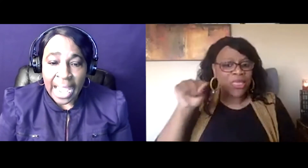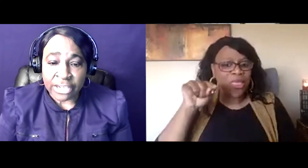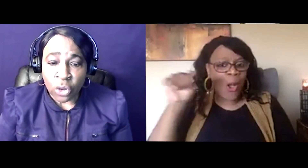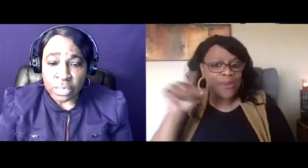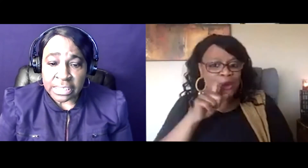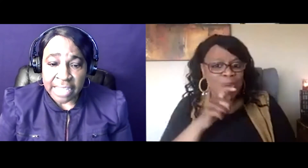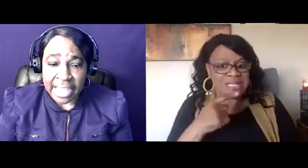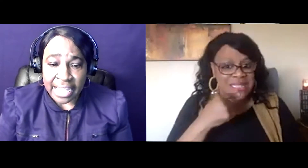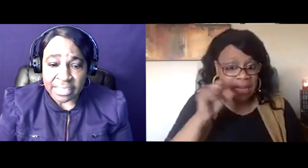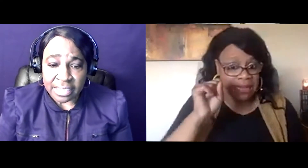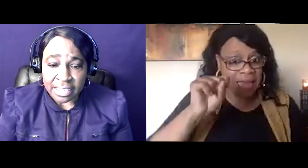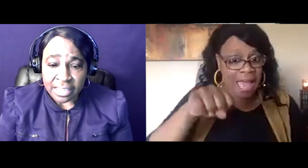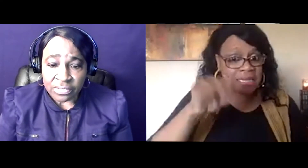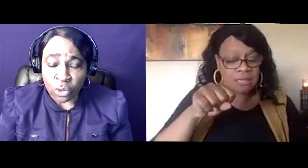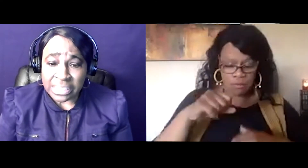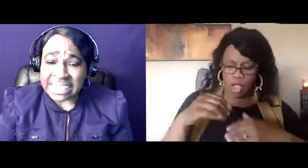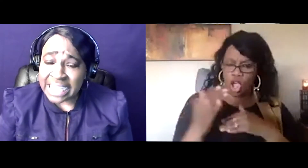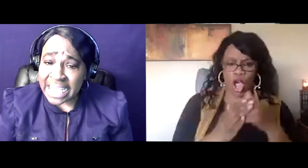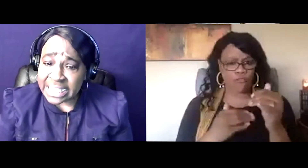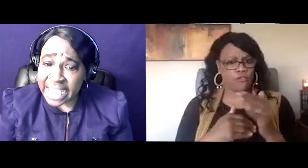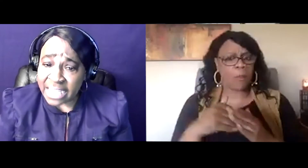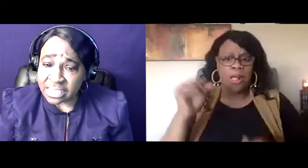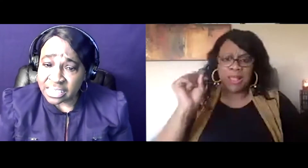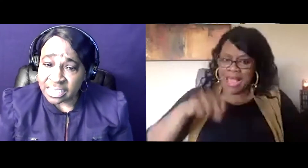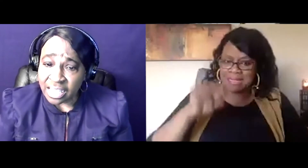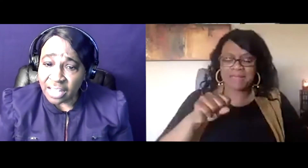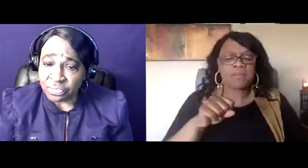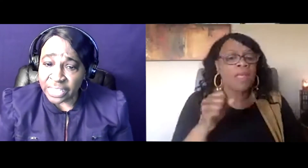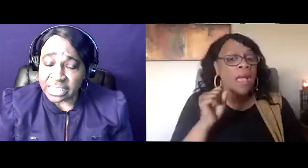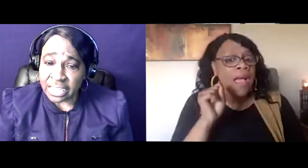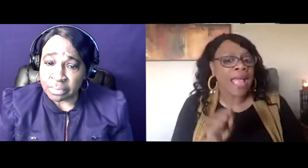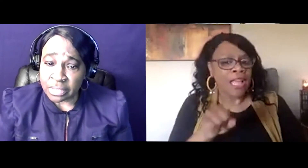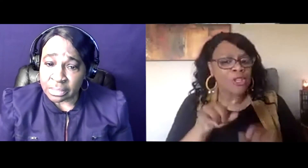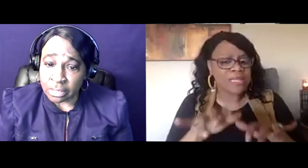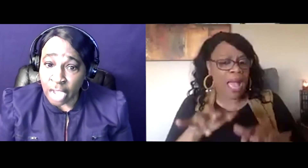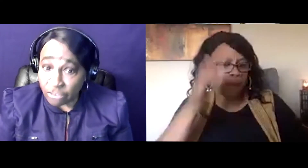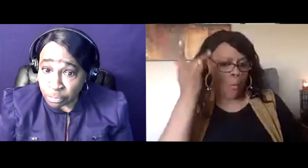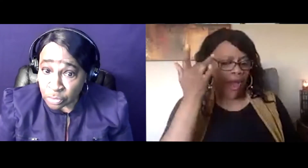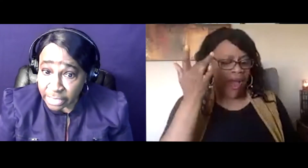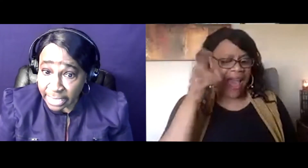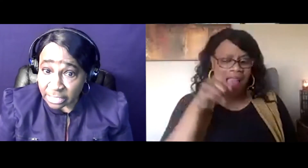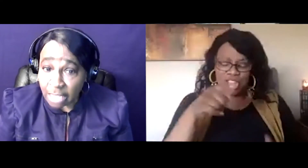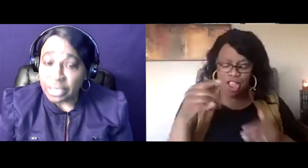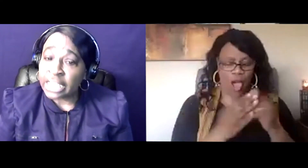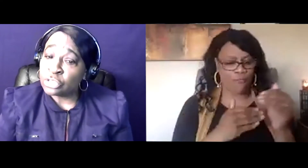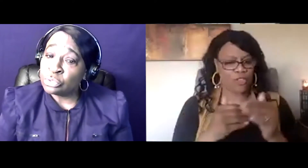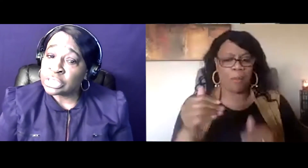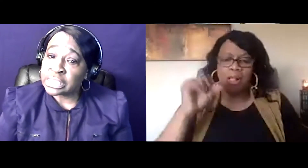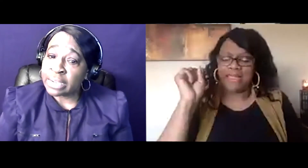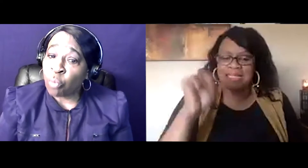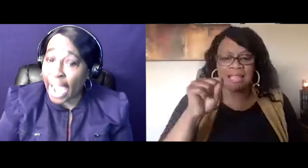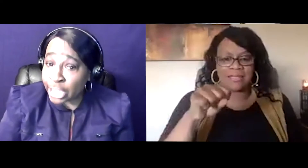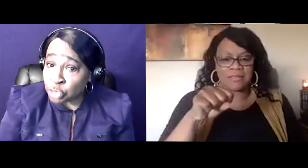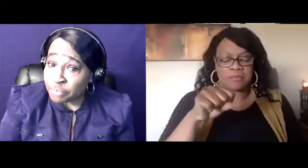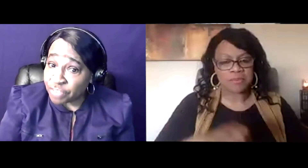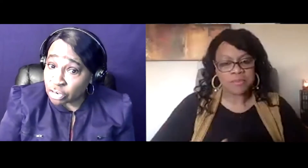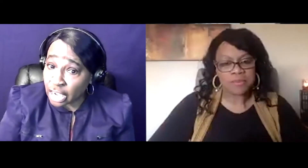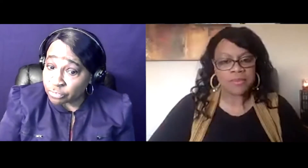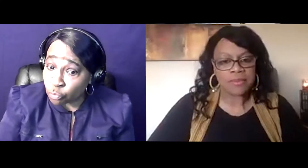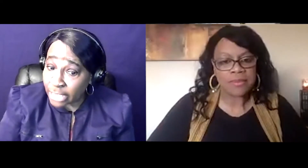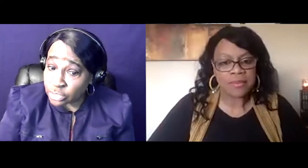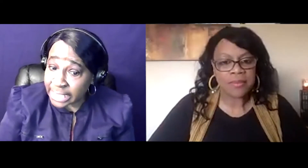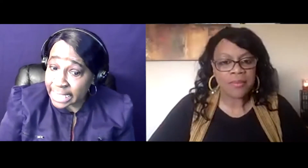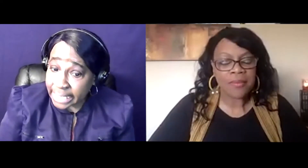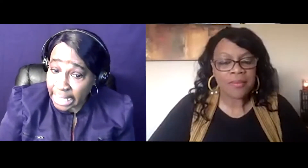I notice that those that said yes, they said comfortable, yes, but can you say why you would feel, why you said yes?